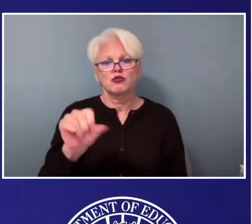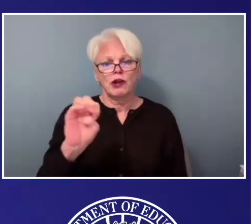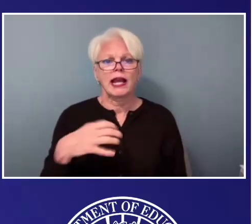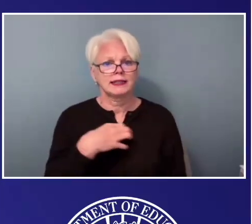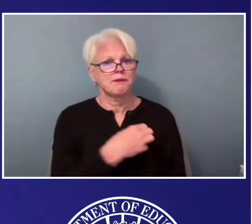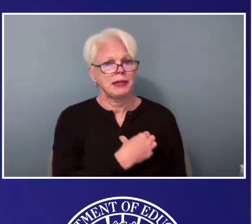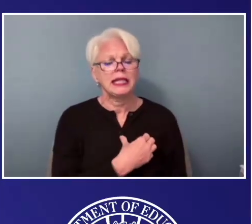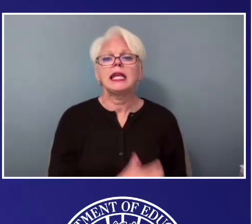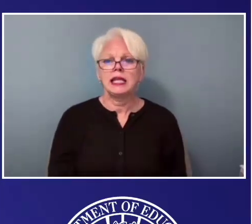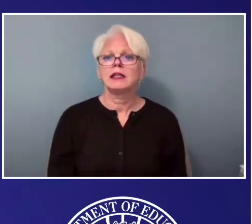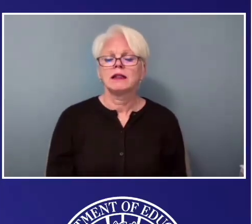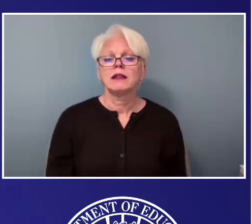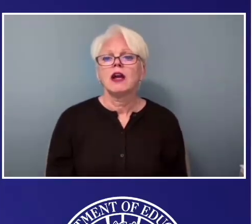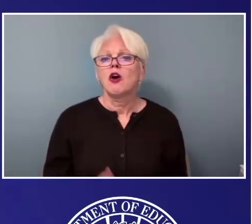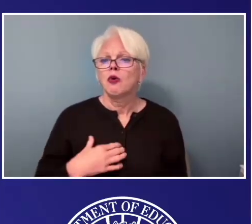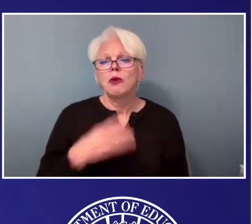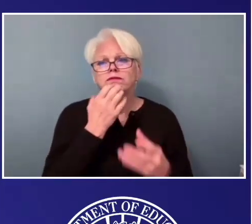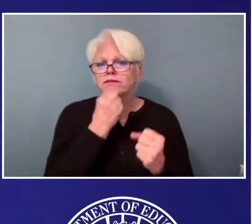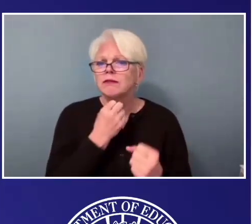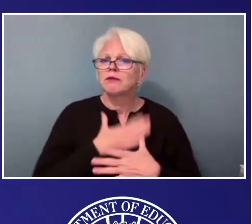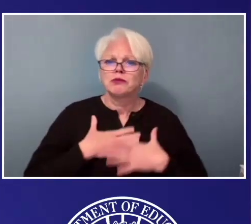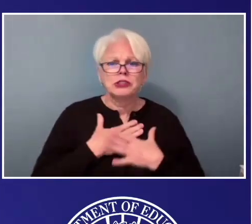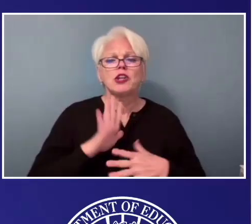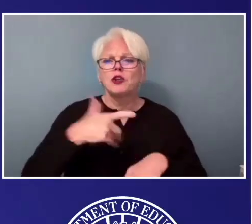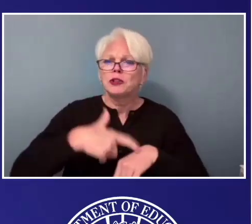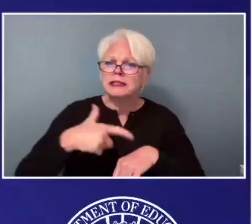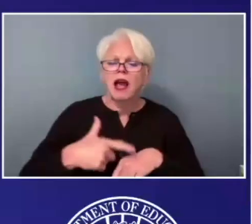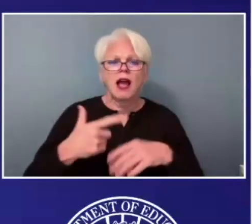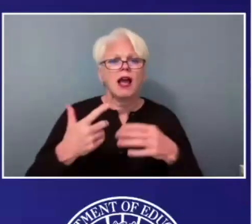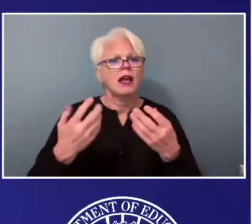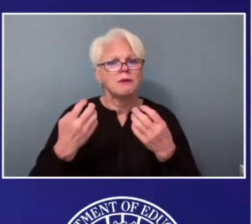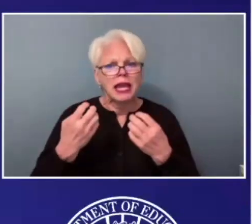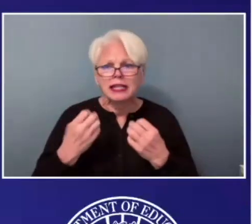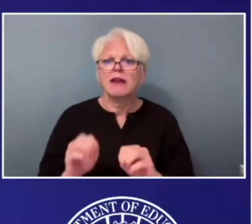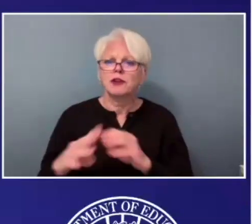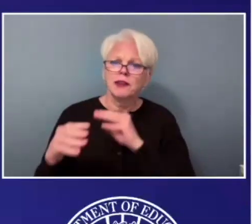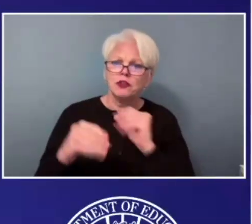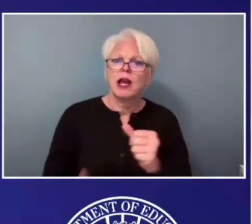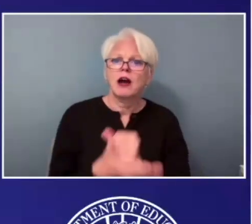tremendous time and effort that you put into helping us craft regulatory text that will have a positive,